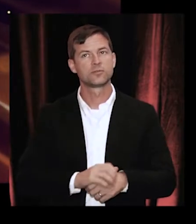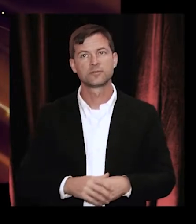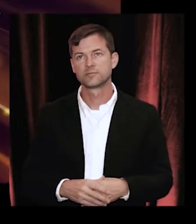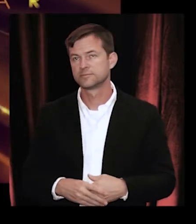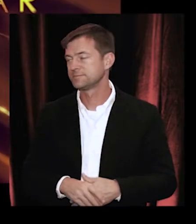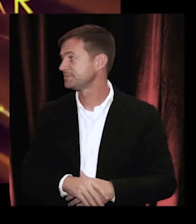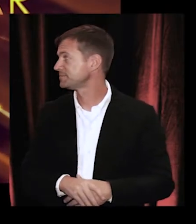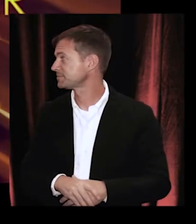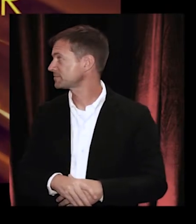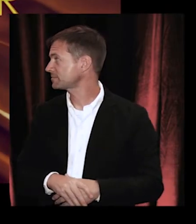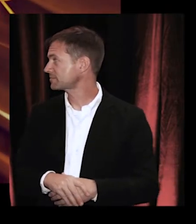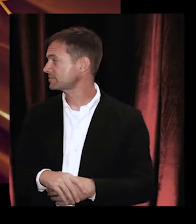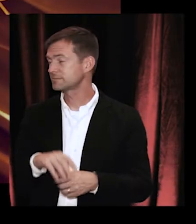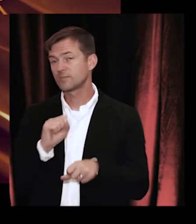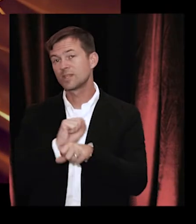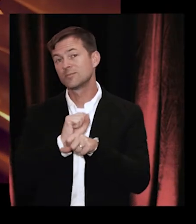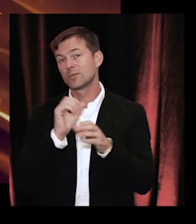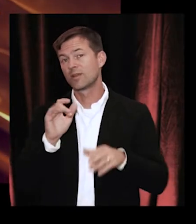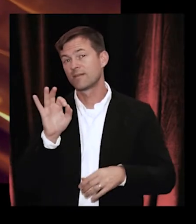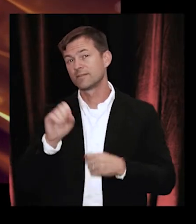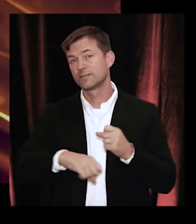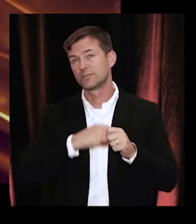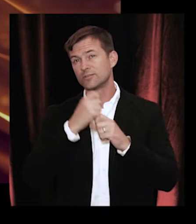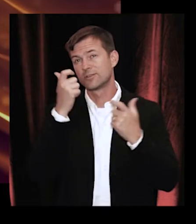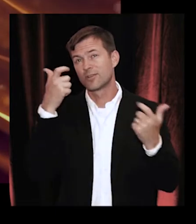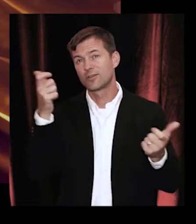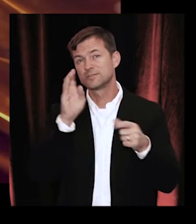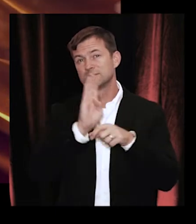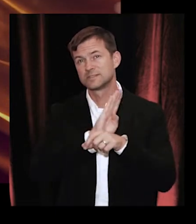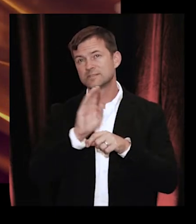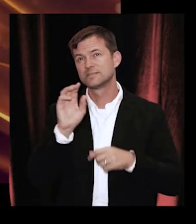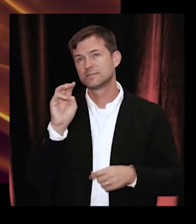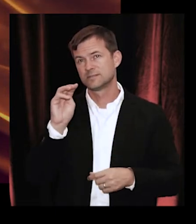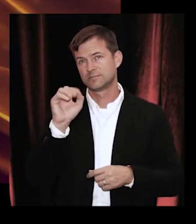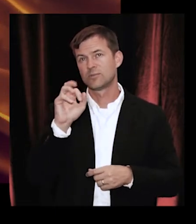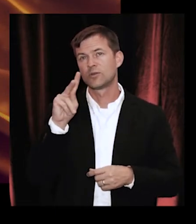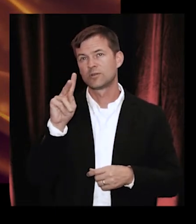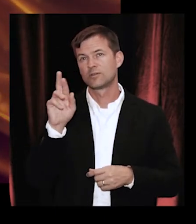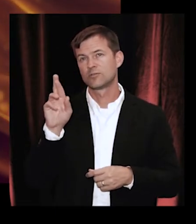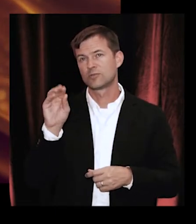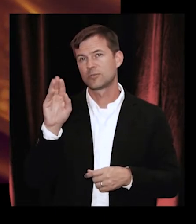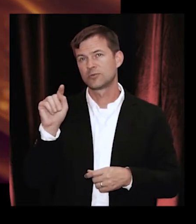The 2022 Employee of the Year for a large business is Mark Robertson.